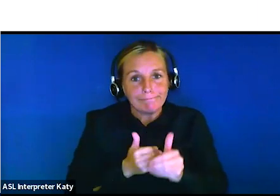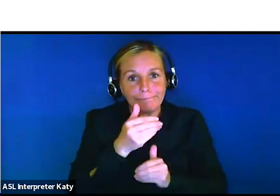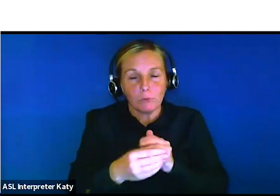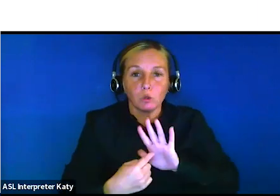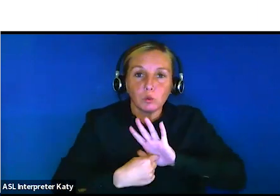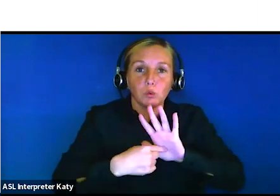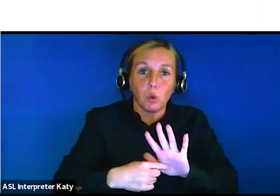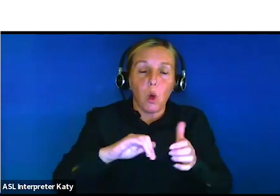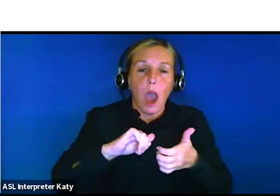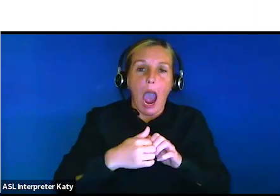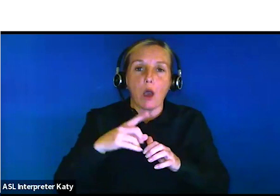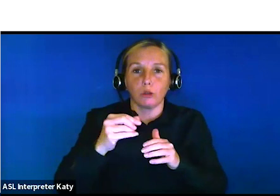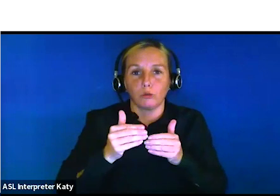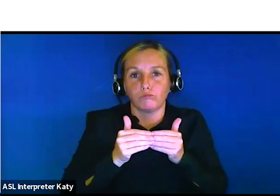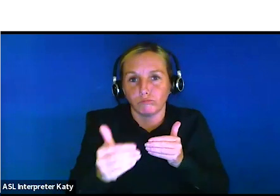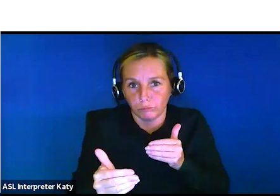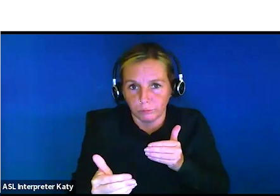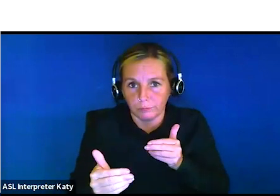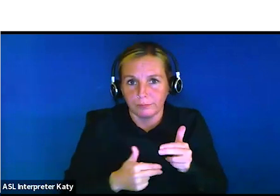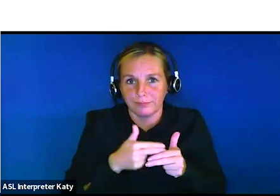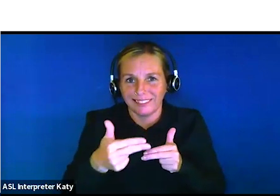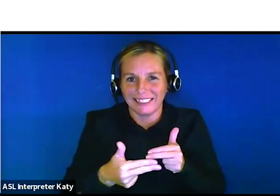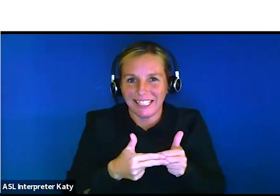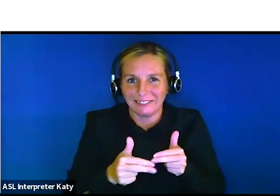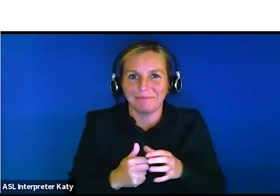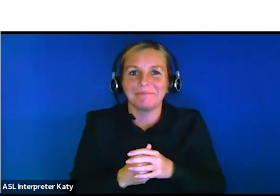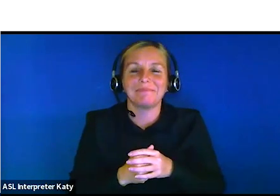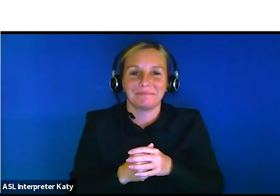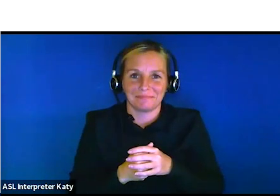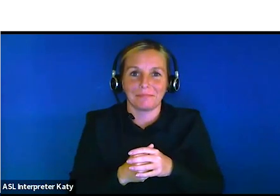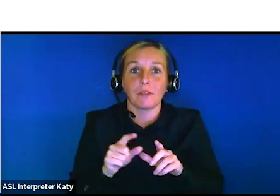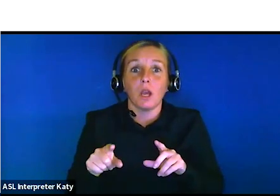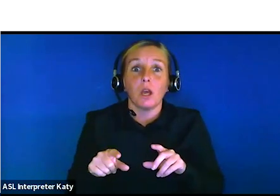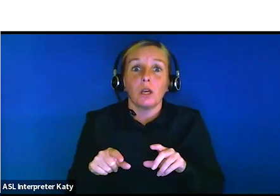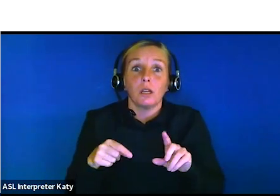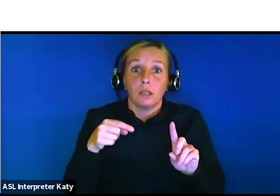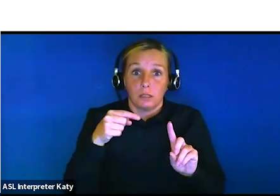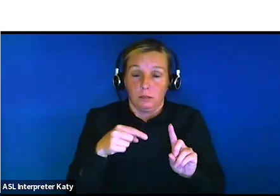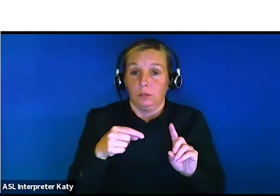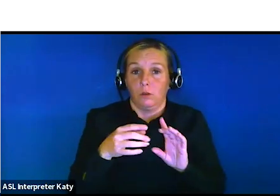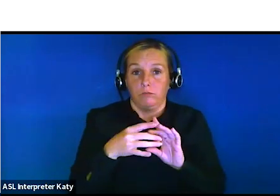So as we look at this, we go to the next slide, please. So when I talk about this, just as context,